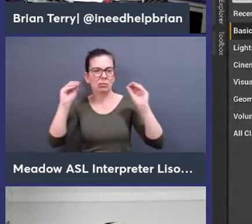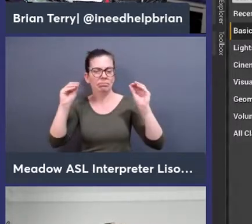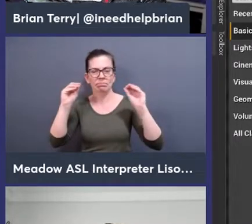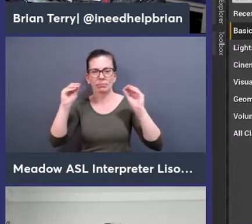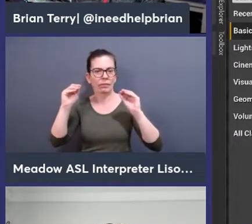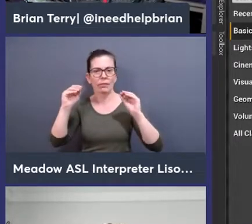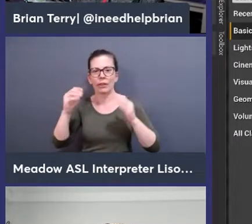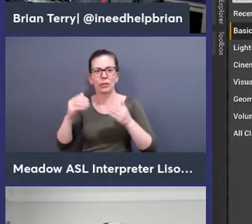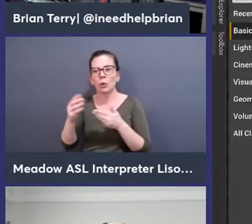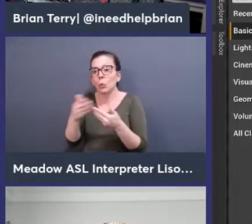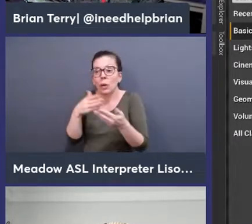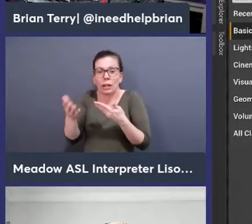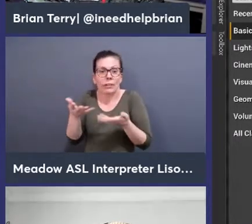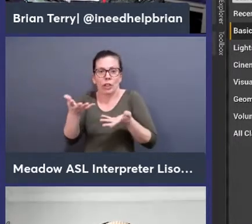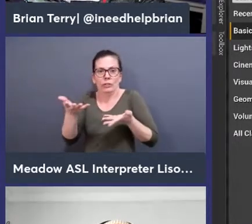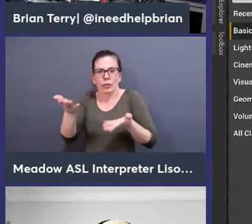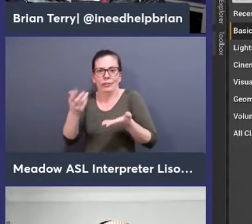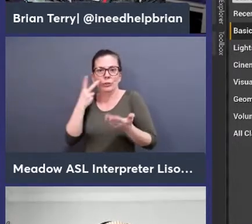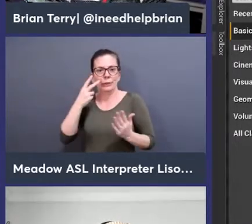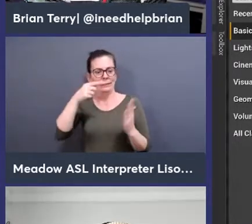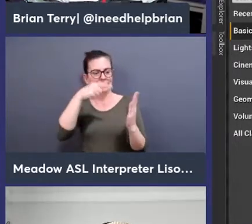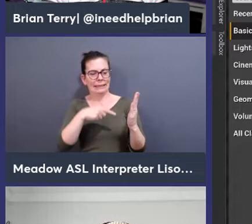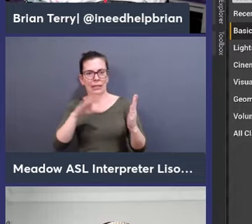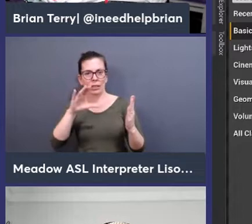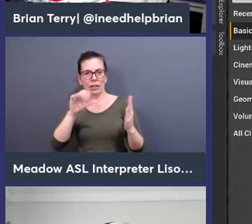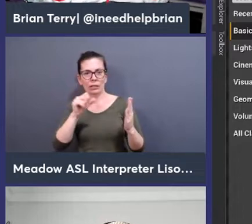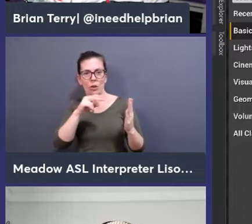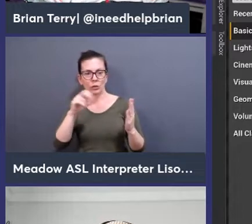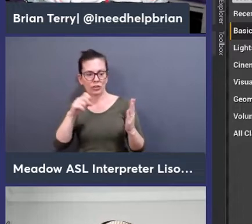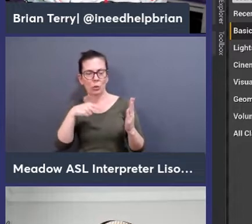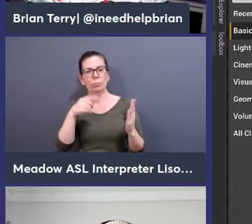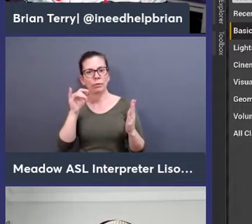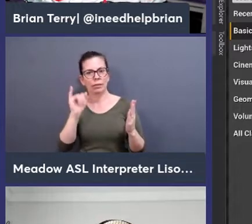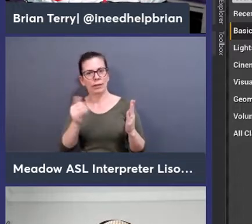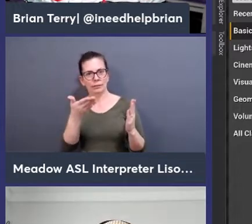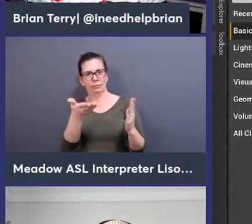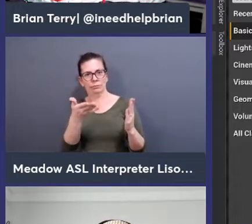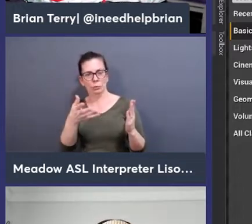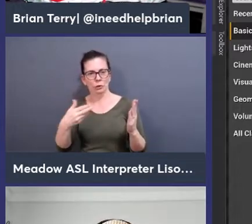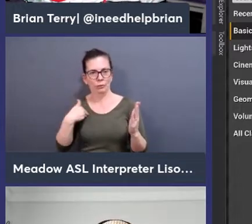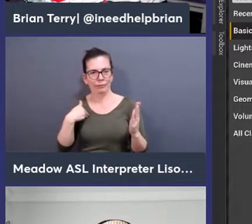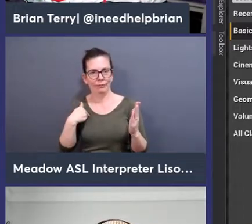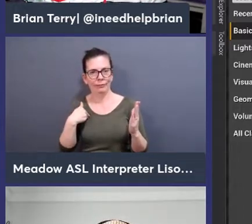Whatever services you see on your console are what you get as part of each of the features.